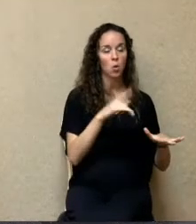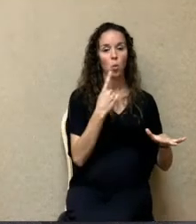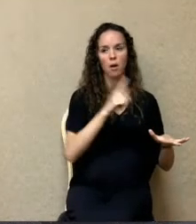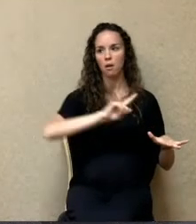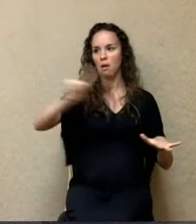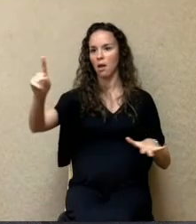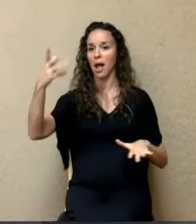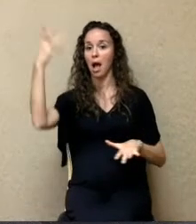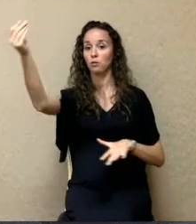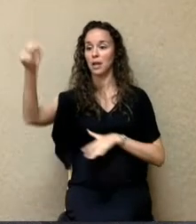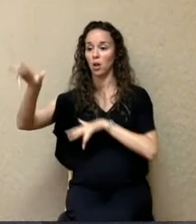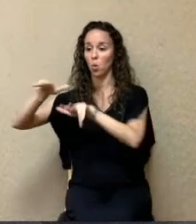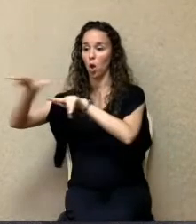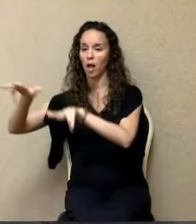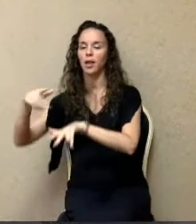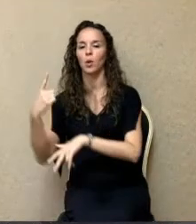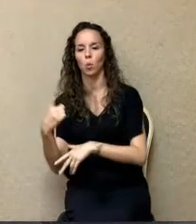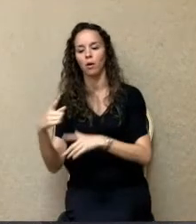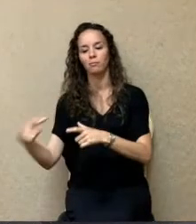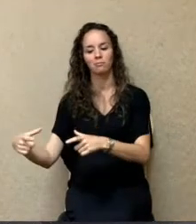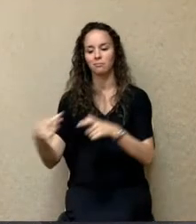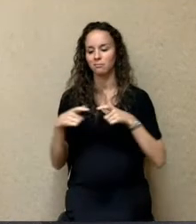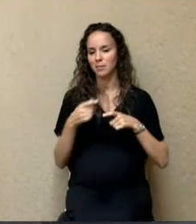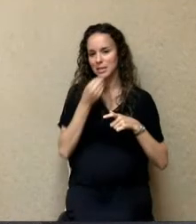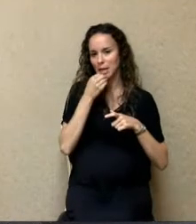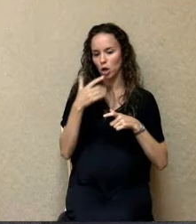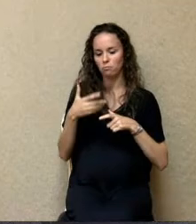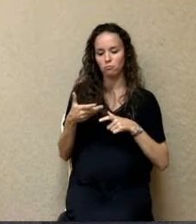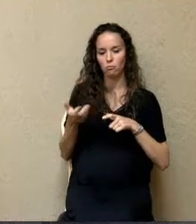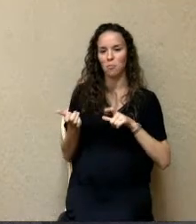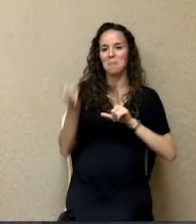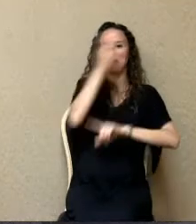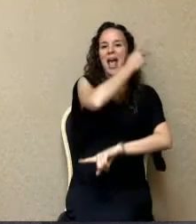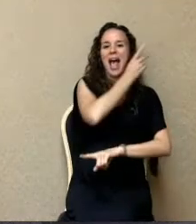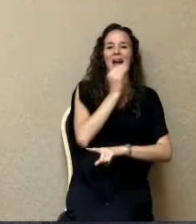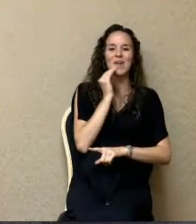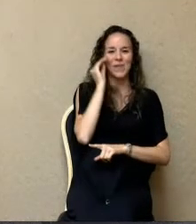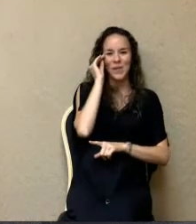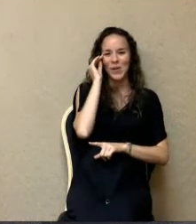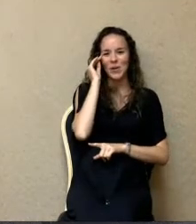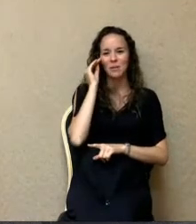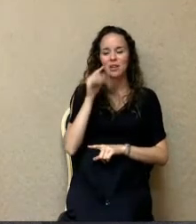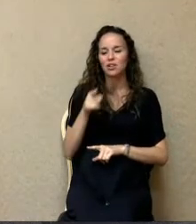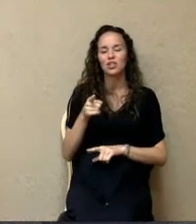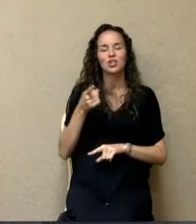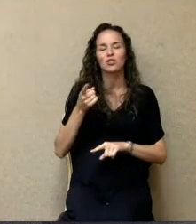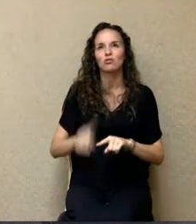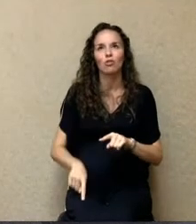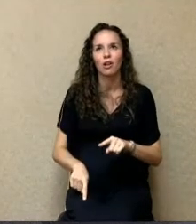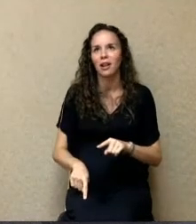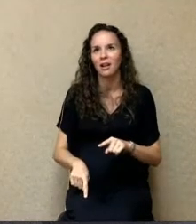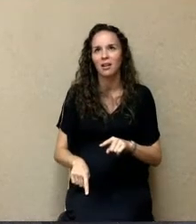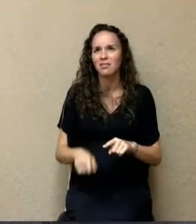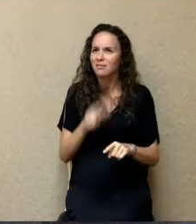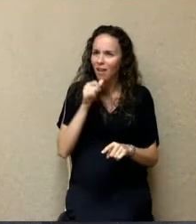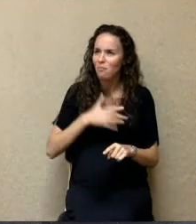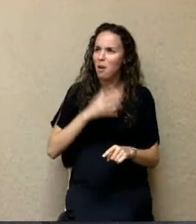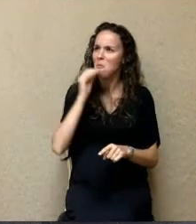One ended up taking her dinner back home. She just, it wasn't the house she lived in and she just couldn't connect that, so it was a little